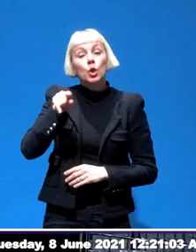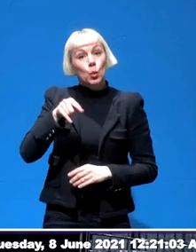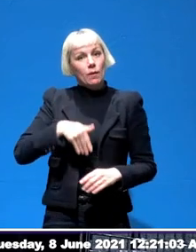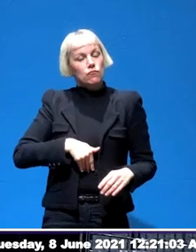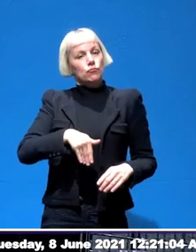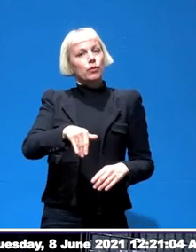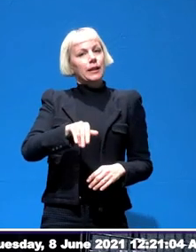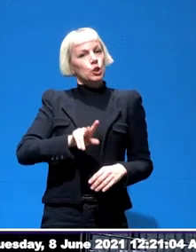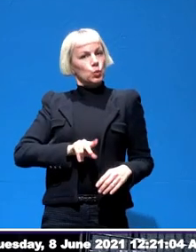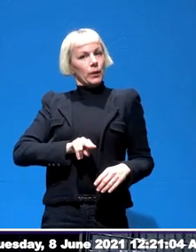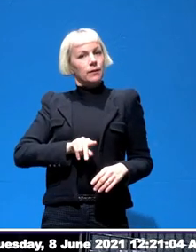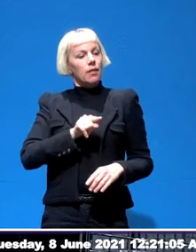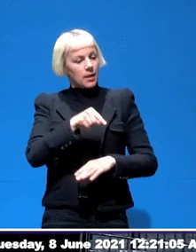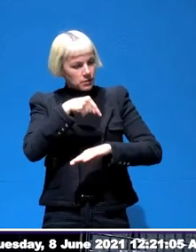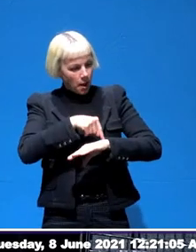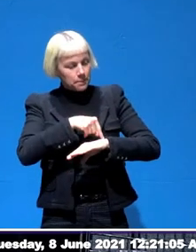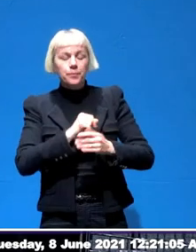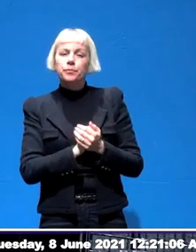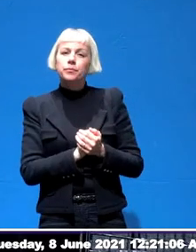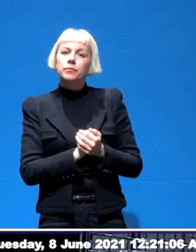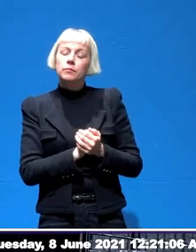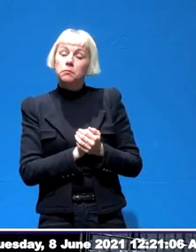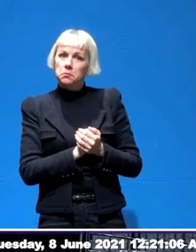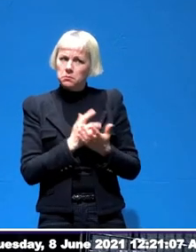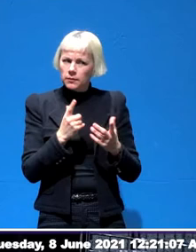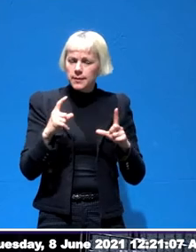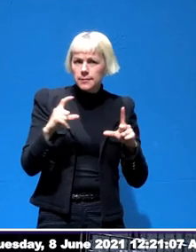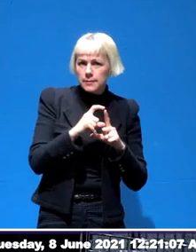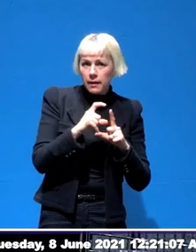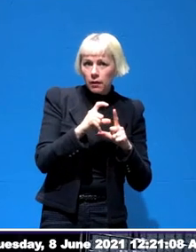Had Daniel participated in school during that time